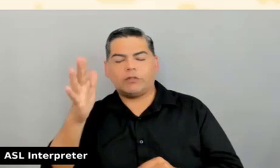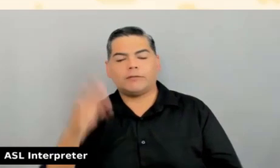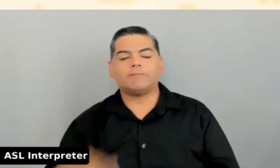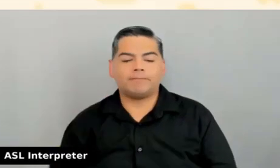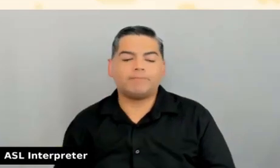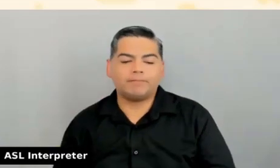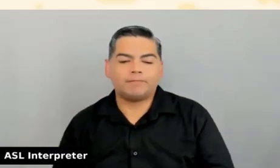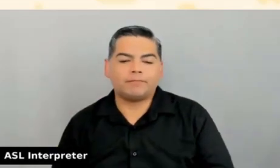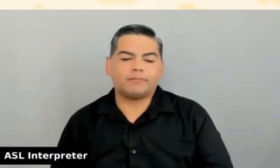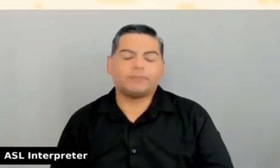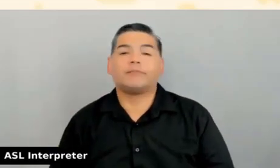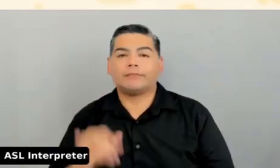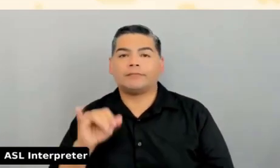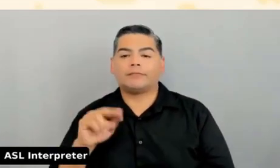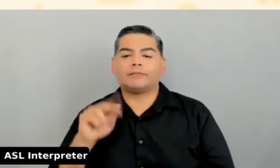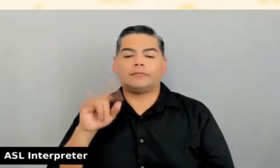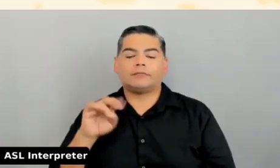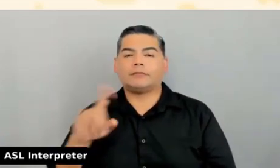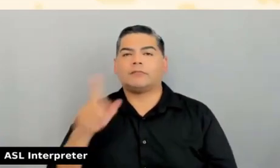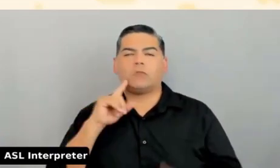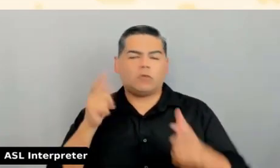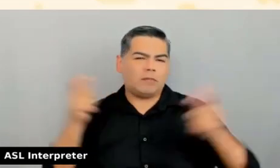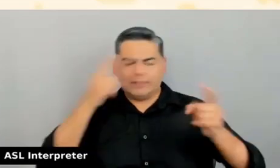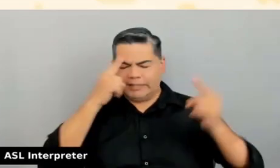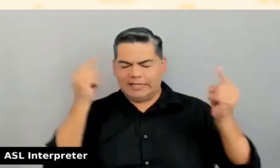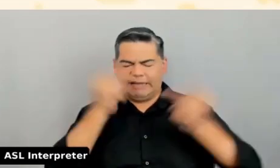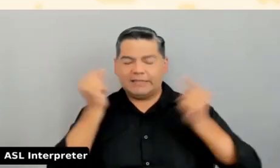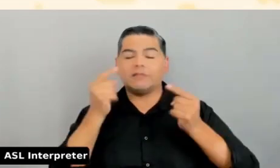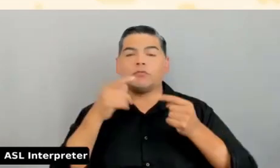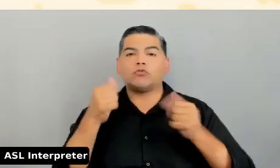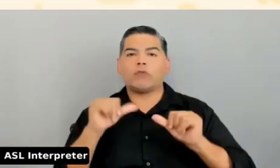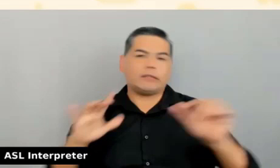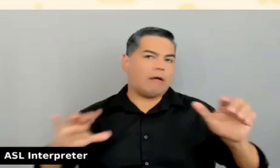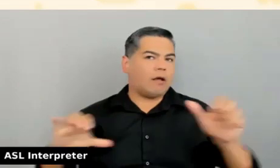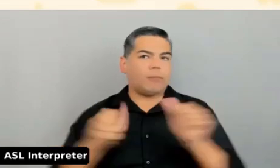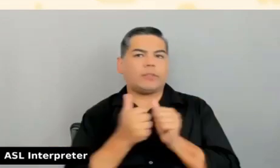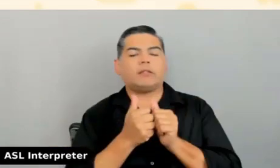The online styling is one of the biggest headaches for trying to update a website to a new look.